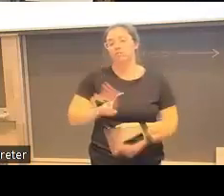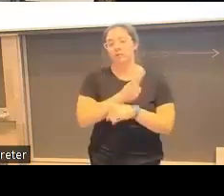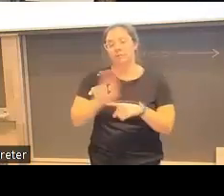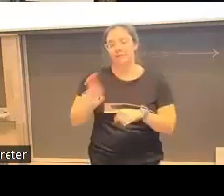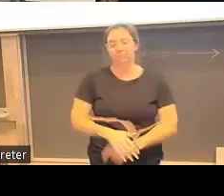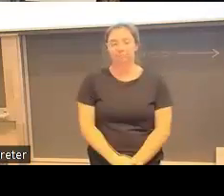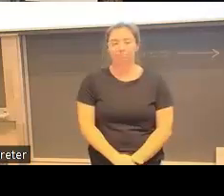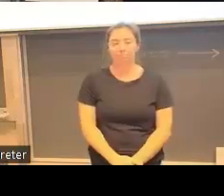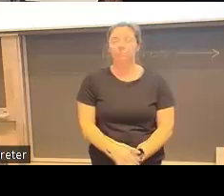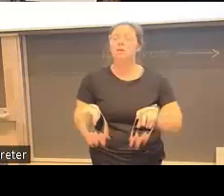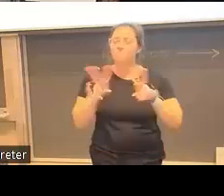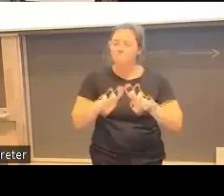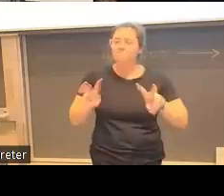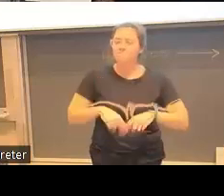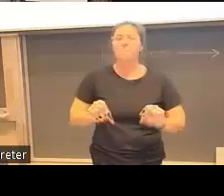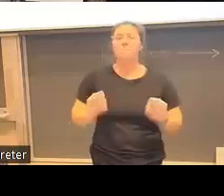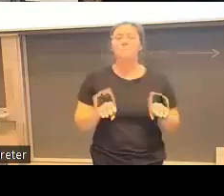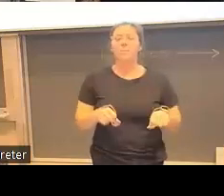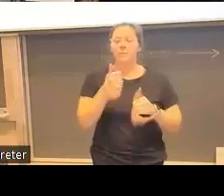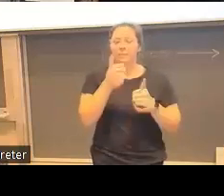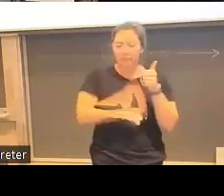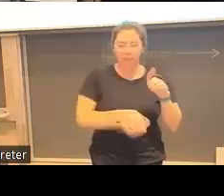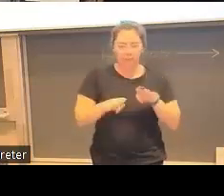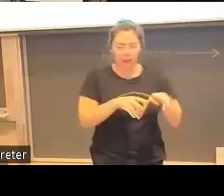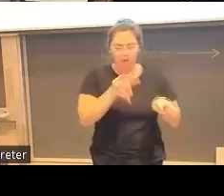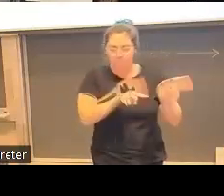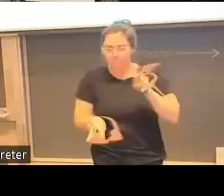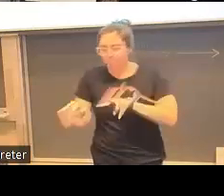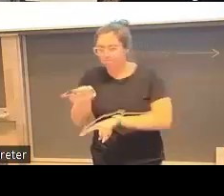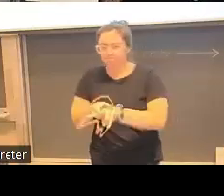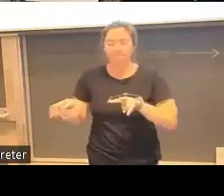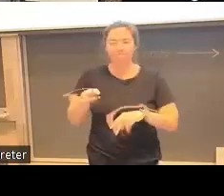went on to analyze the probability that each Behavior was observed utilizing odds ratio to